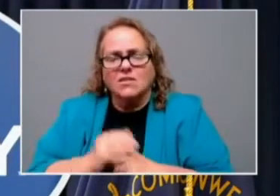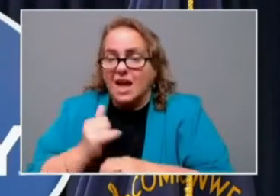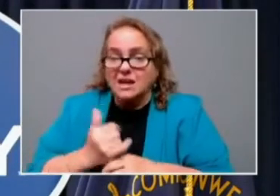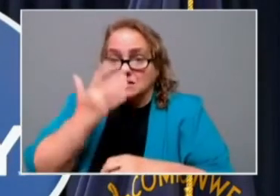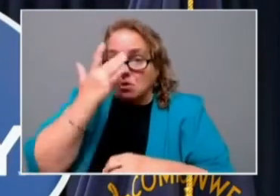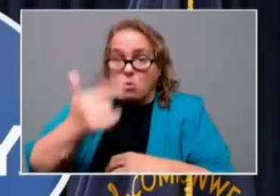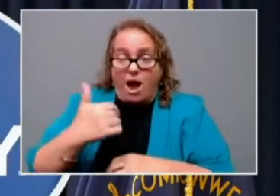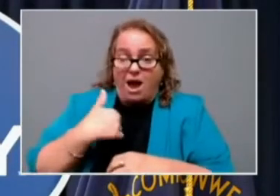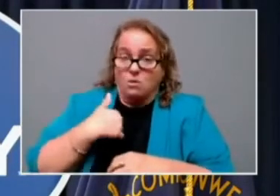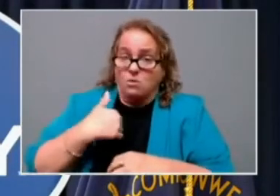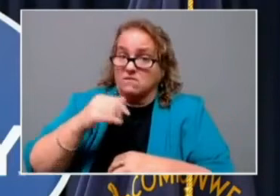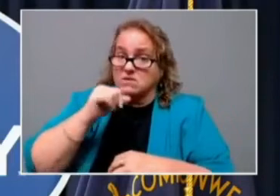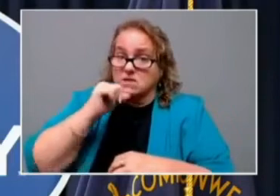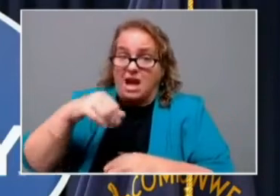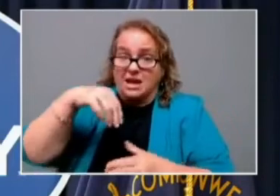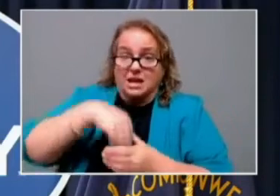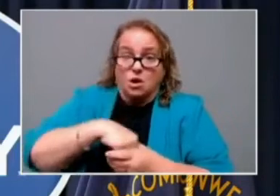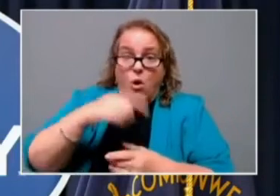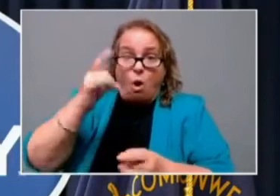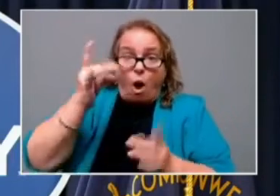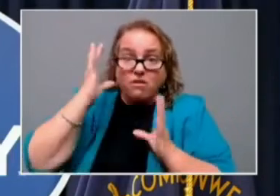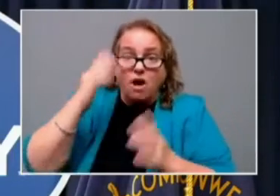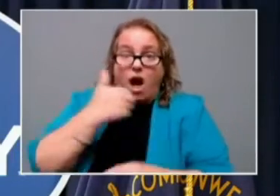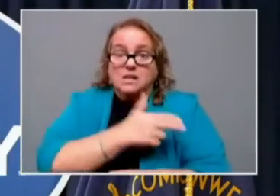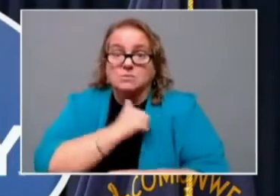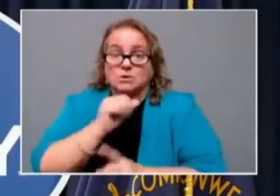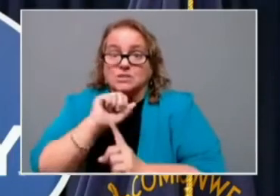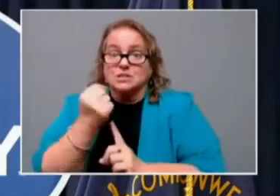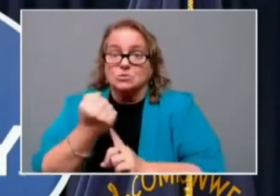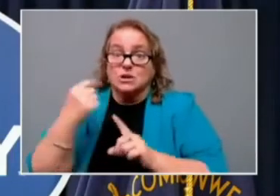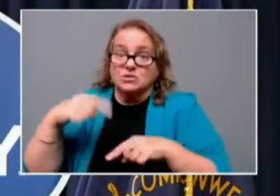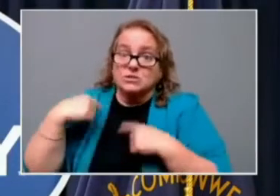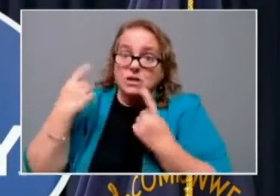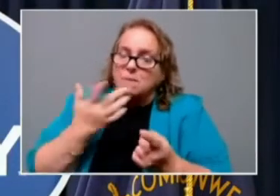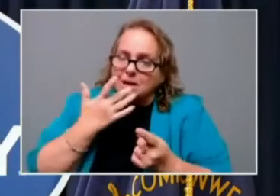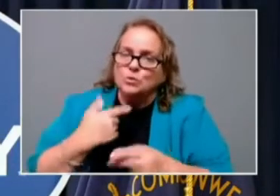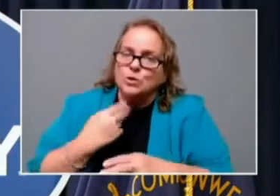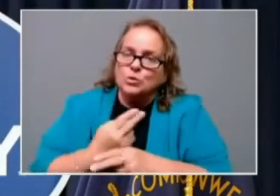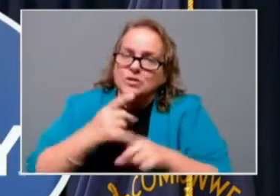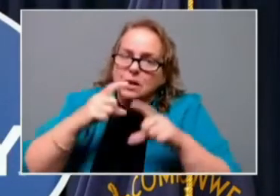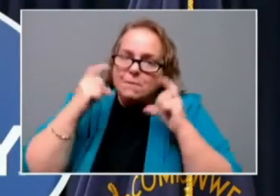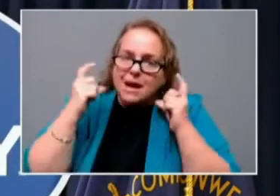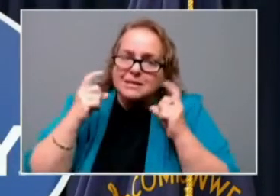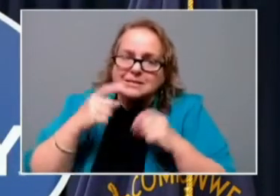this pandemic. This doesn't defeat Covid alone, but it reduces the number